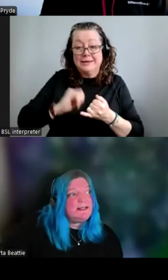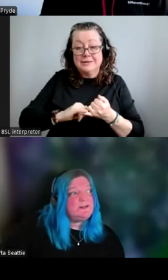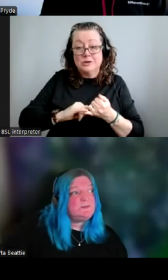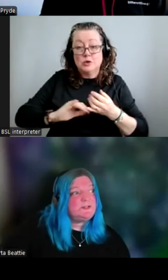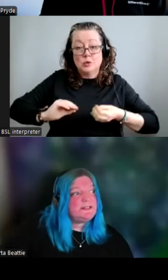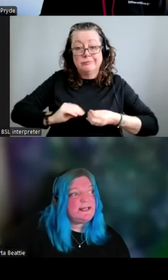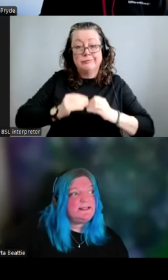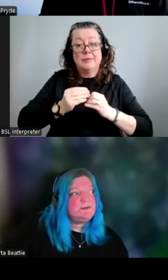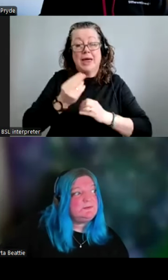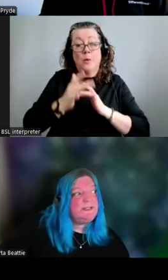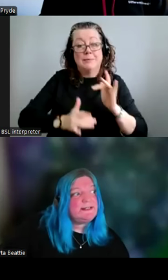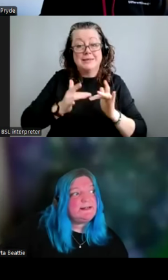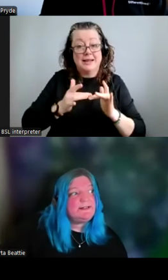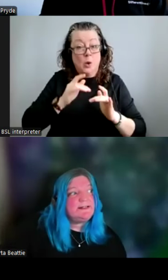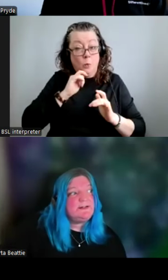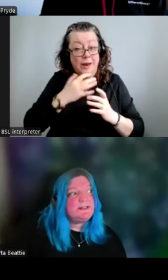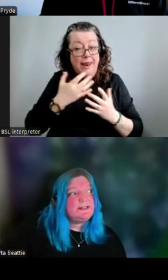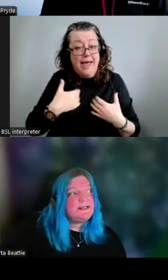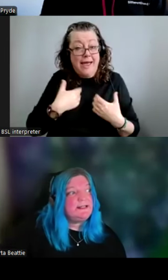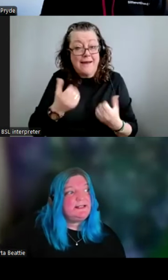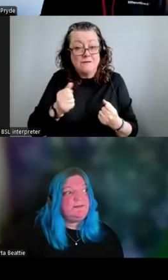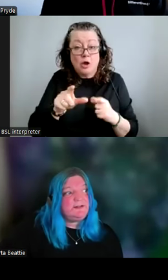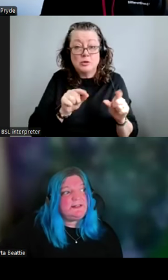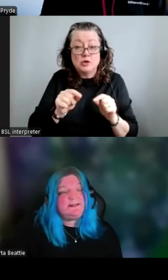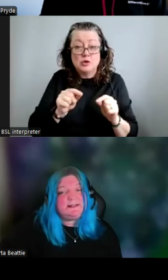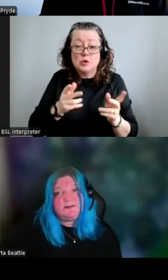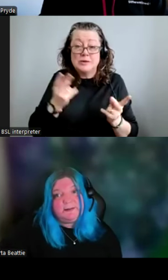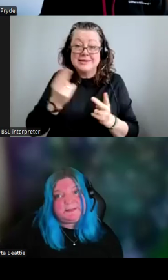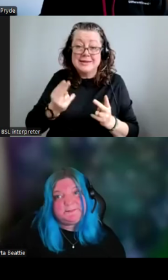and options to add all necessary solutions that you've described?